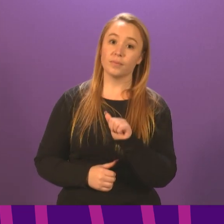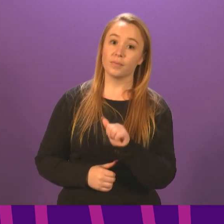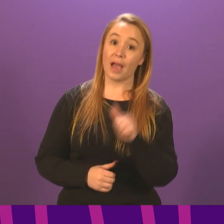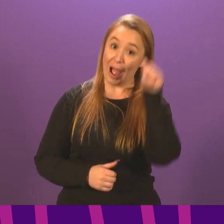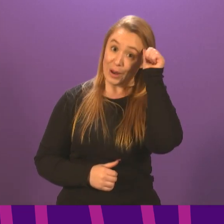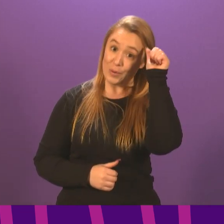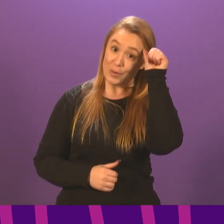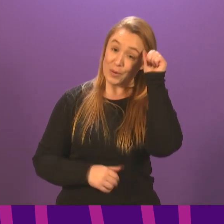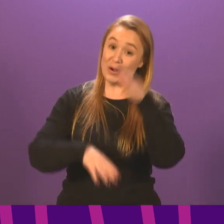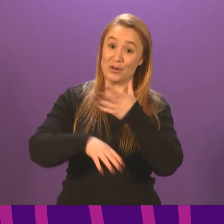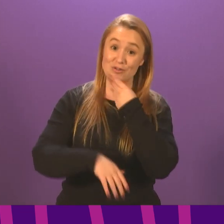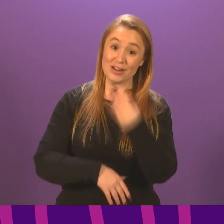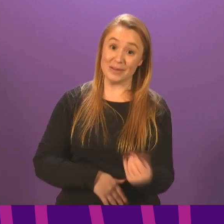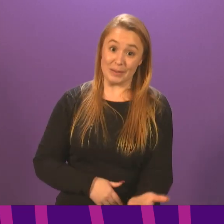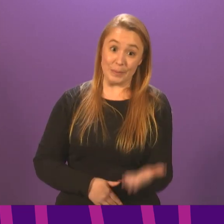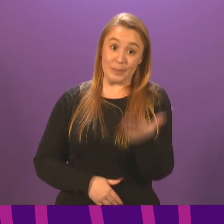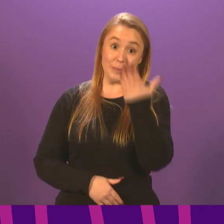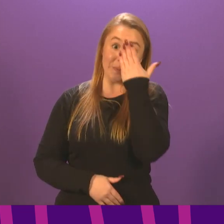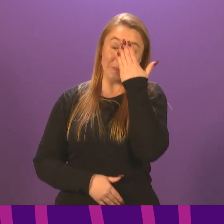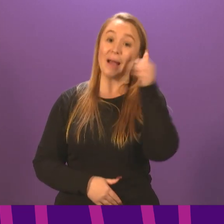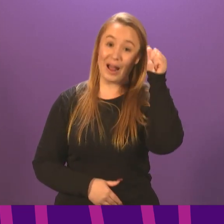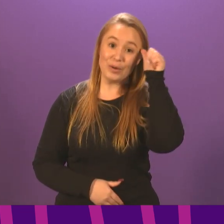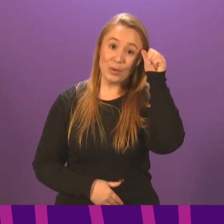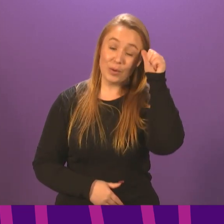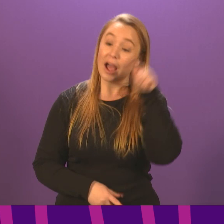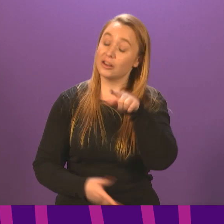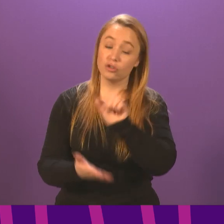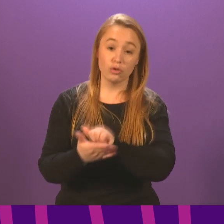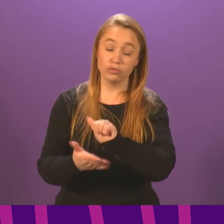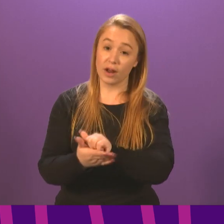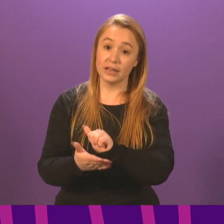of how close Christmas is right now. He is right to make that point, and I am very conscious